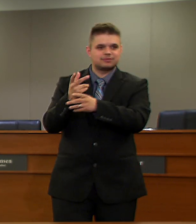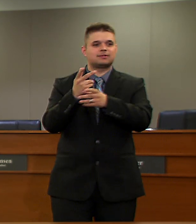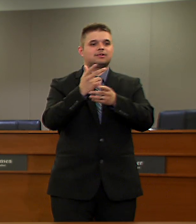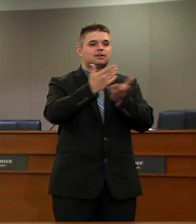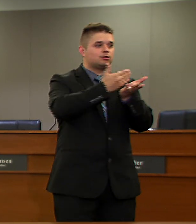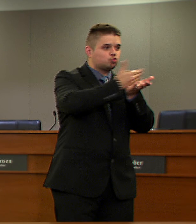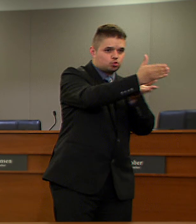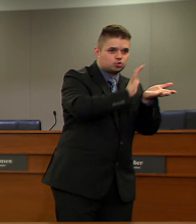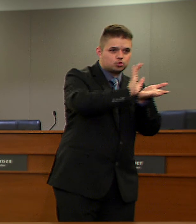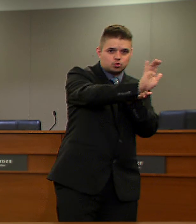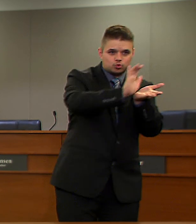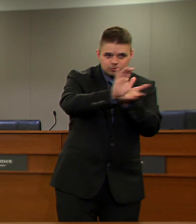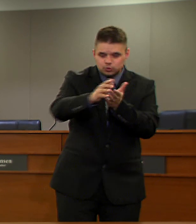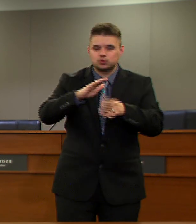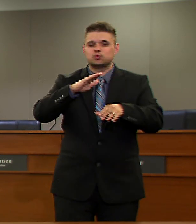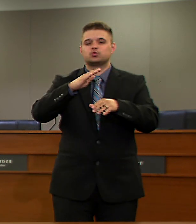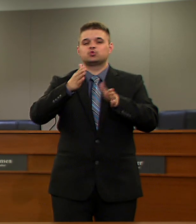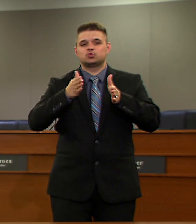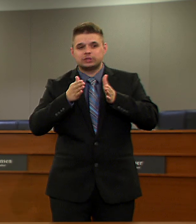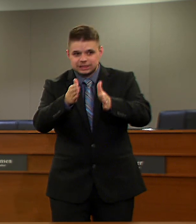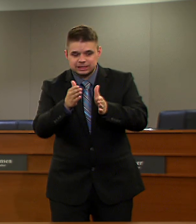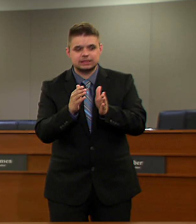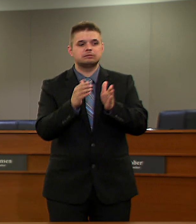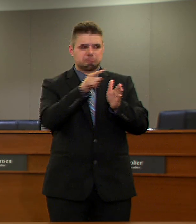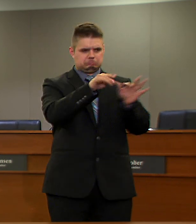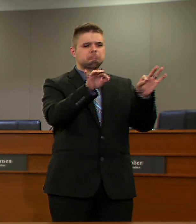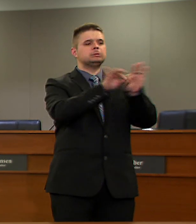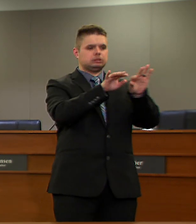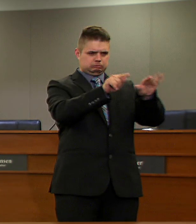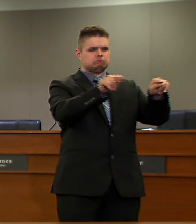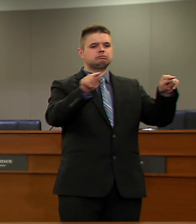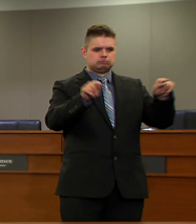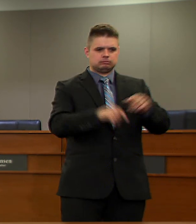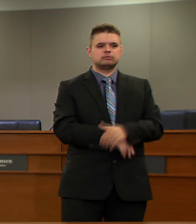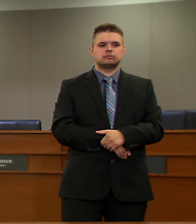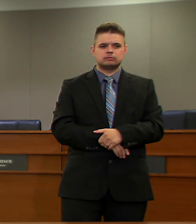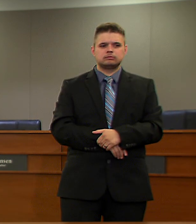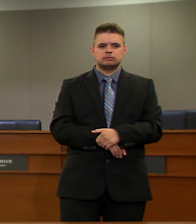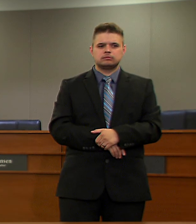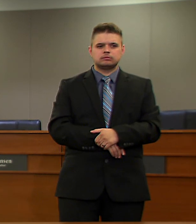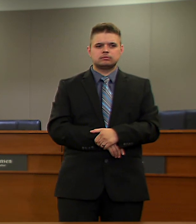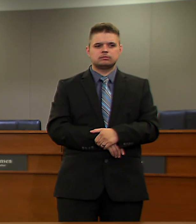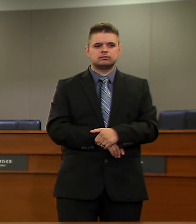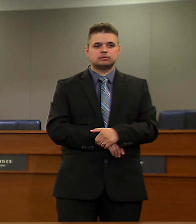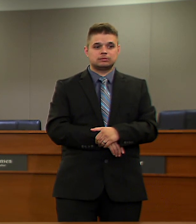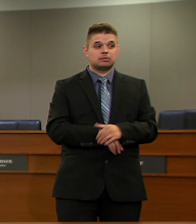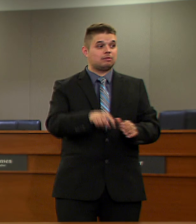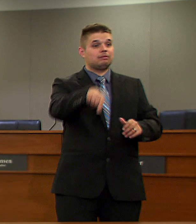These are a work indeed to keep this city's infrastructure functioning properly and to